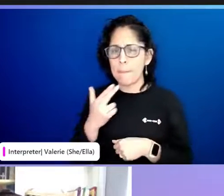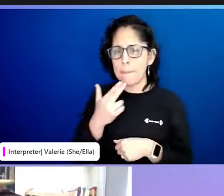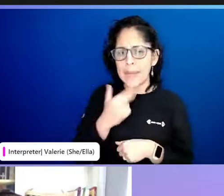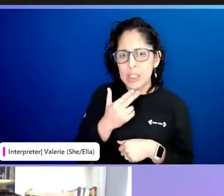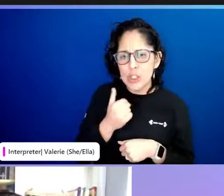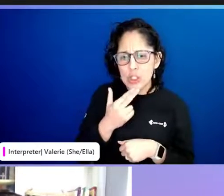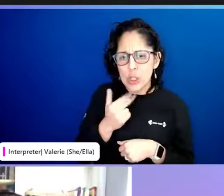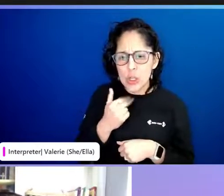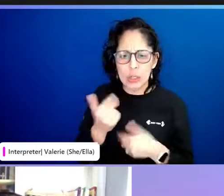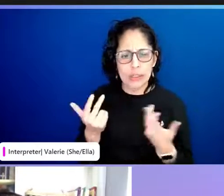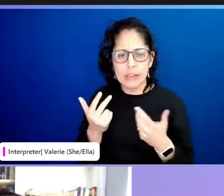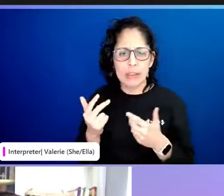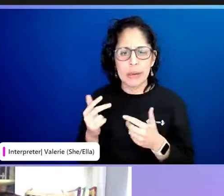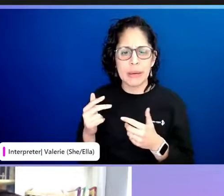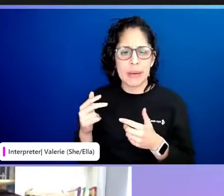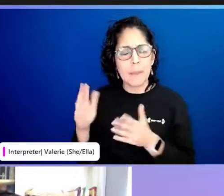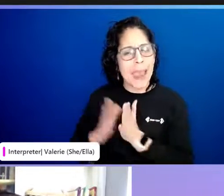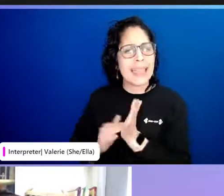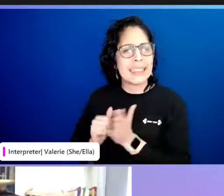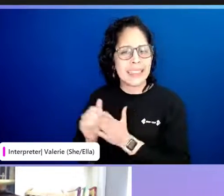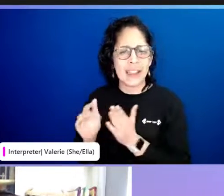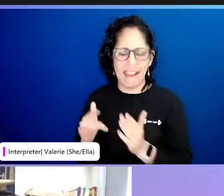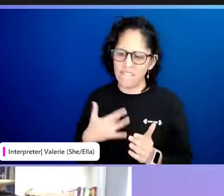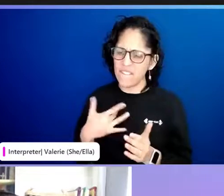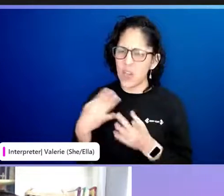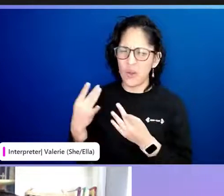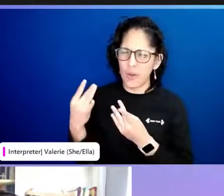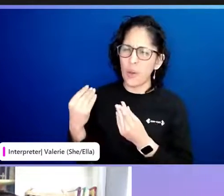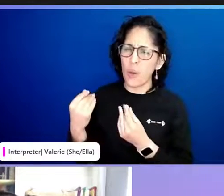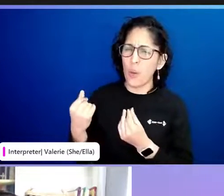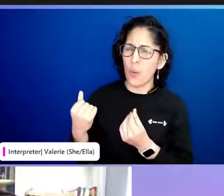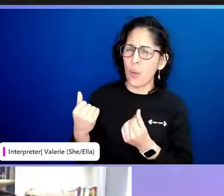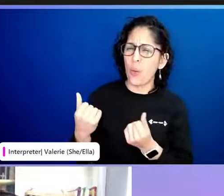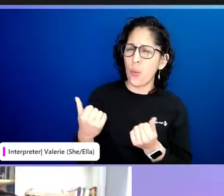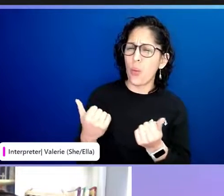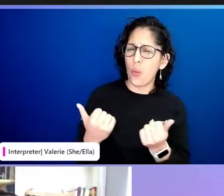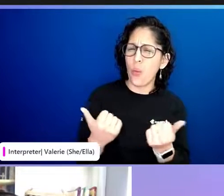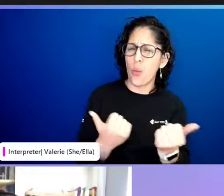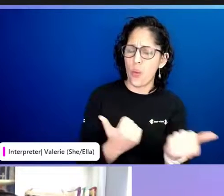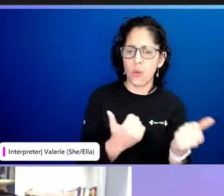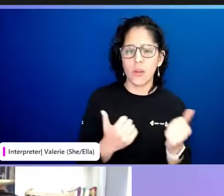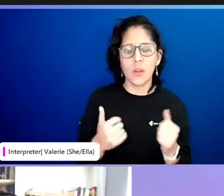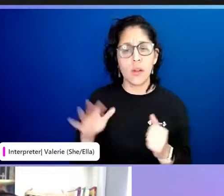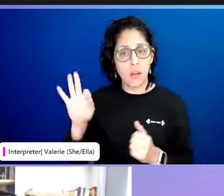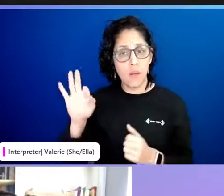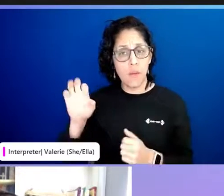feel like I get into a flow and so flow can be a really powerful tool and user experience design